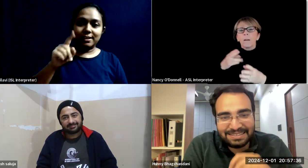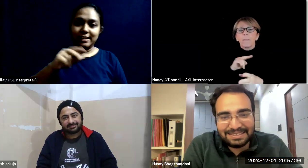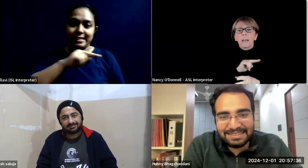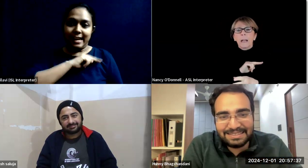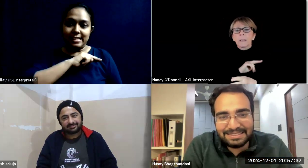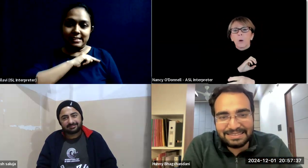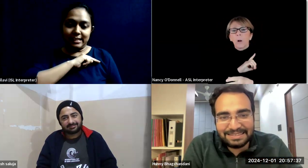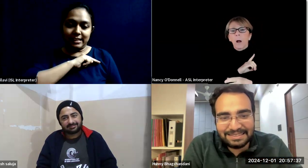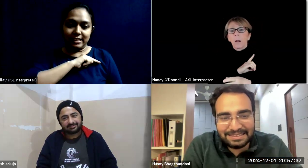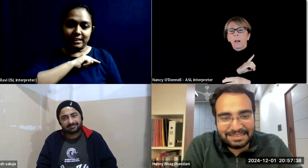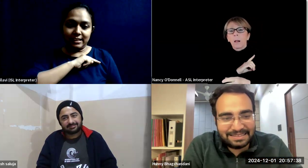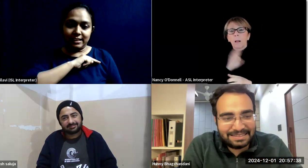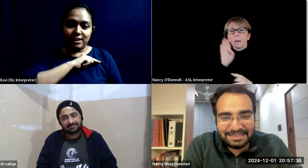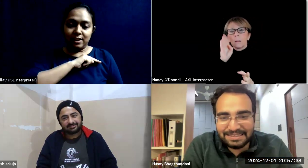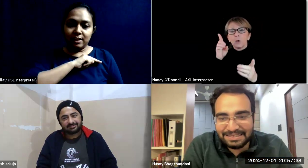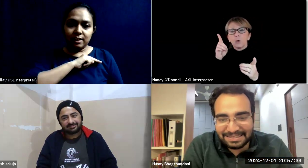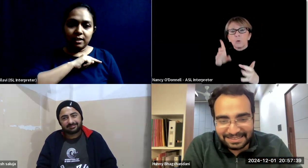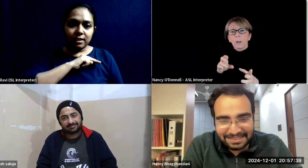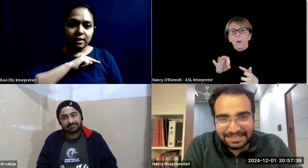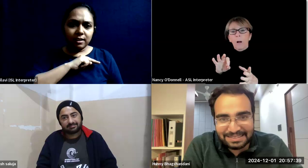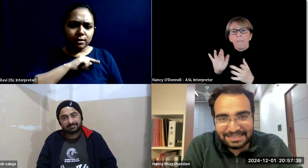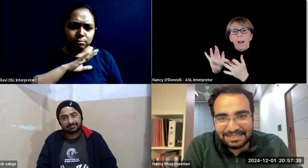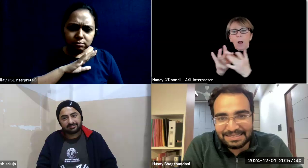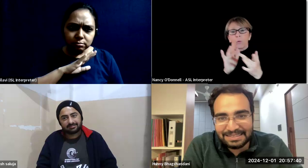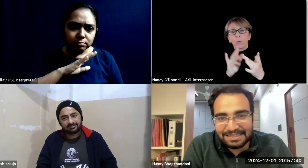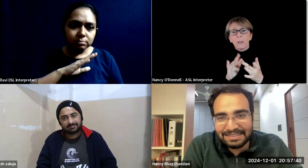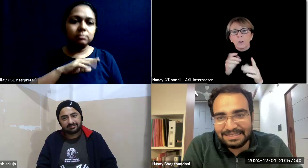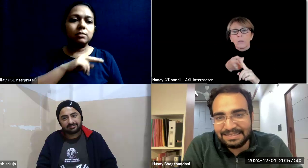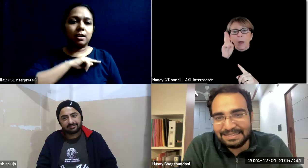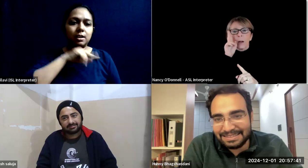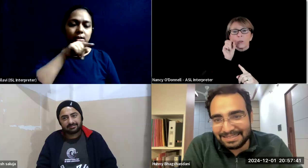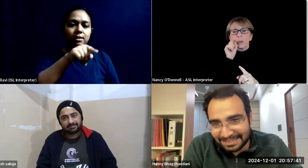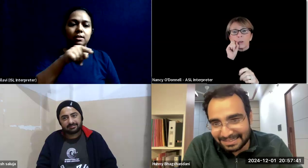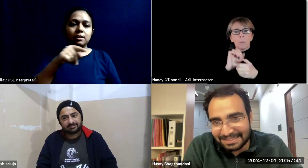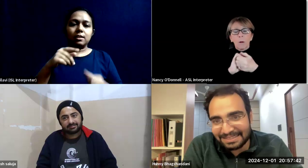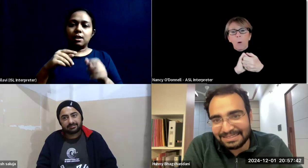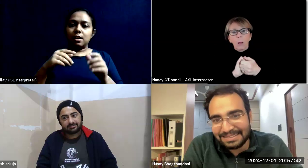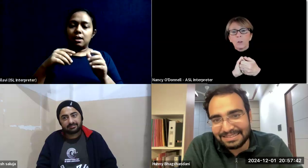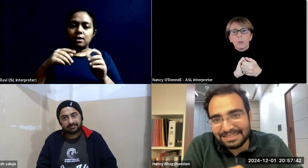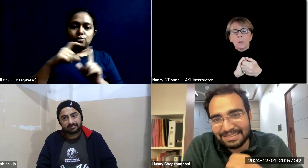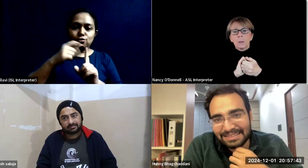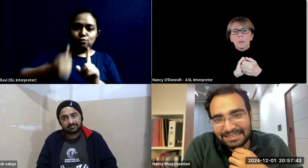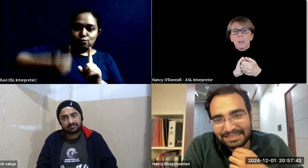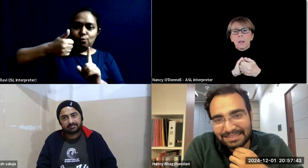the Director of Outreach from the Usher Syndrome Coalition,